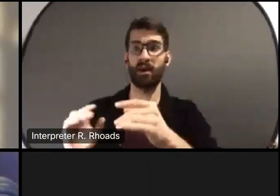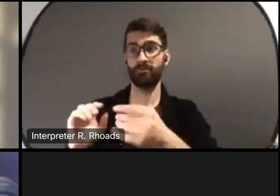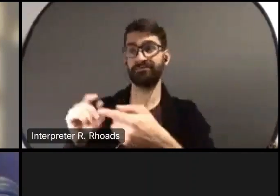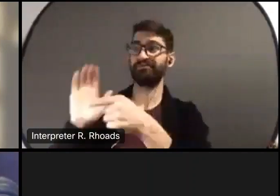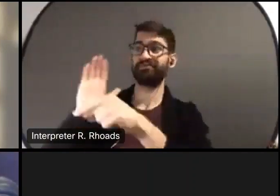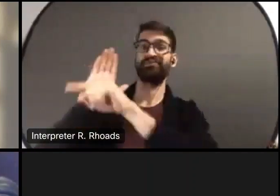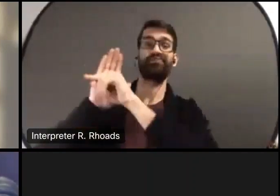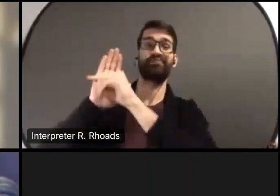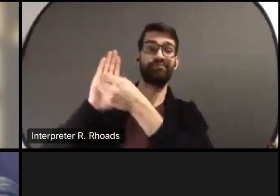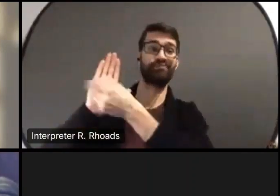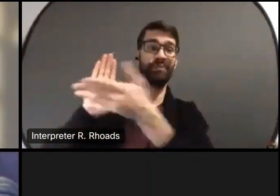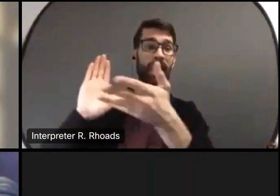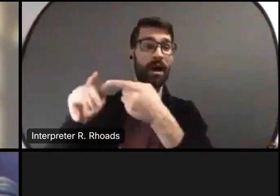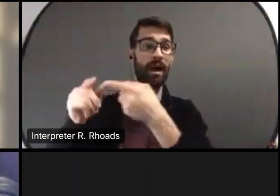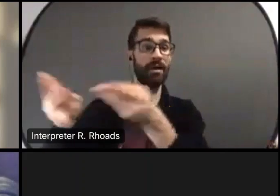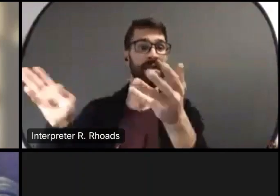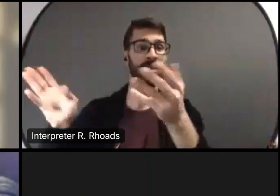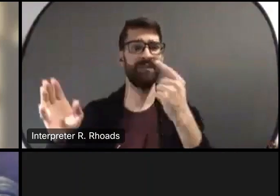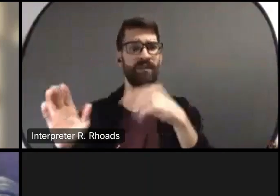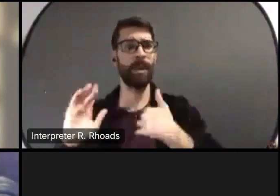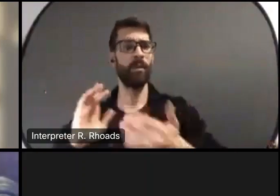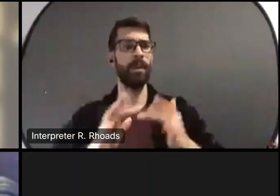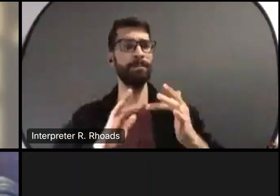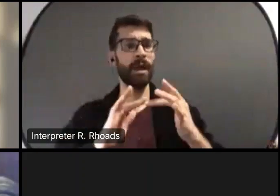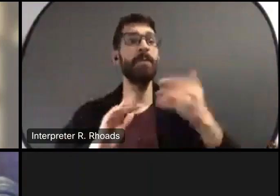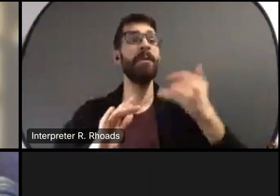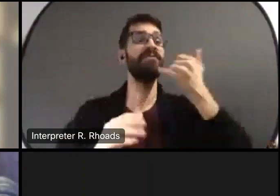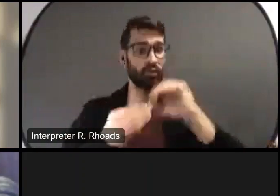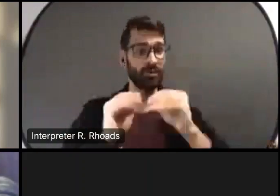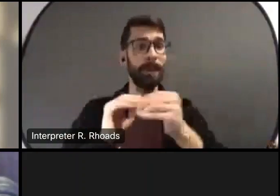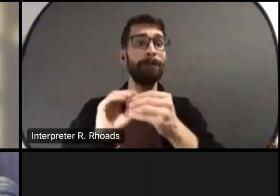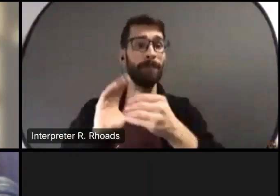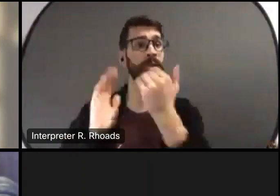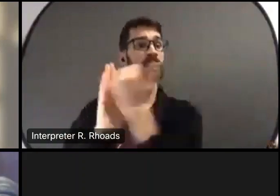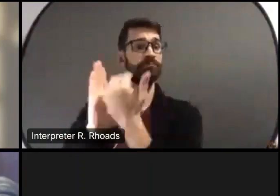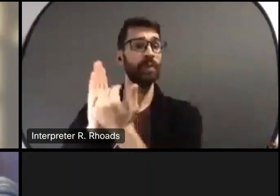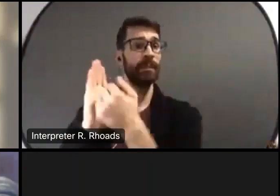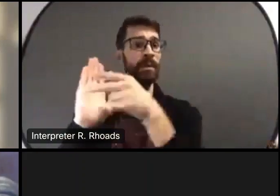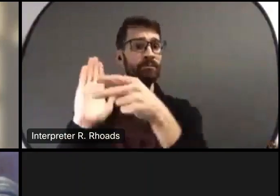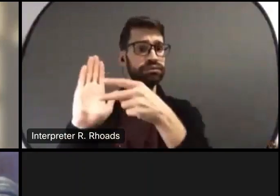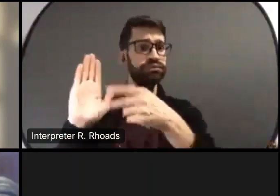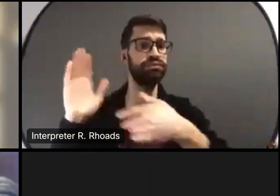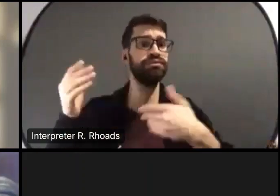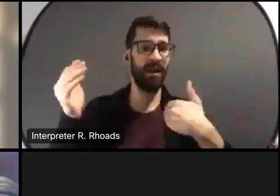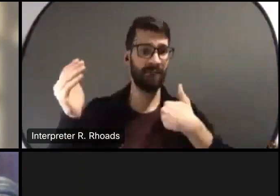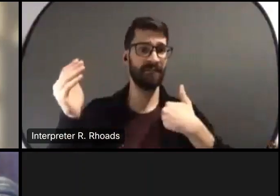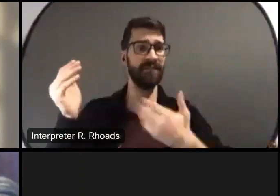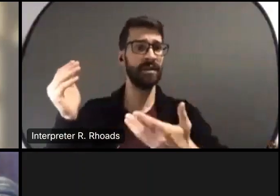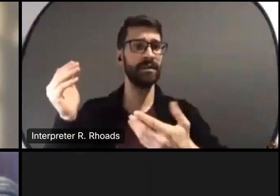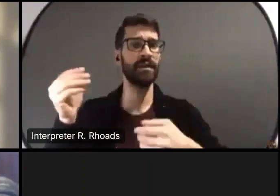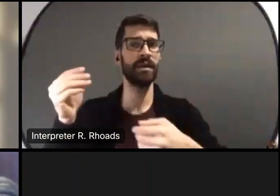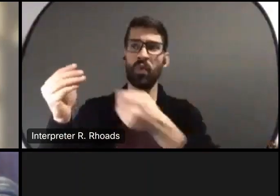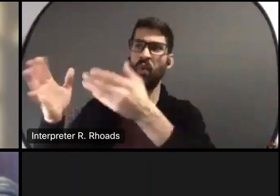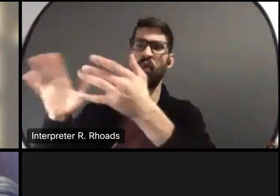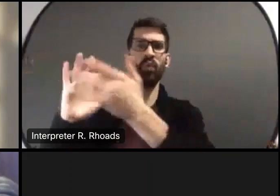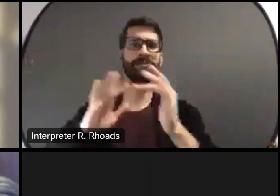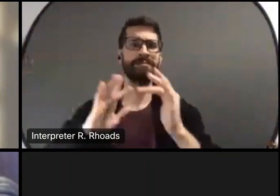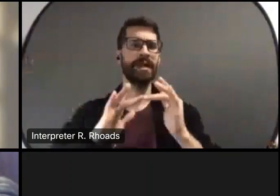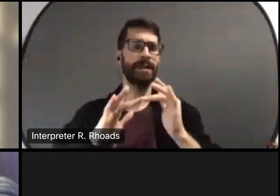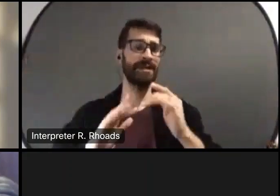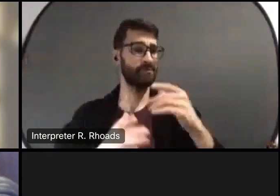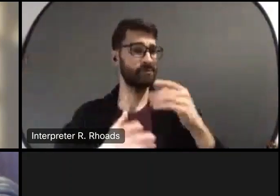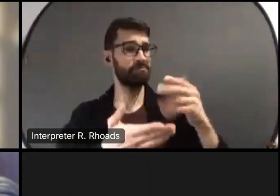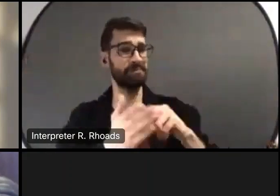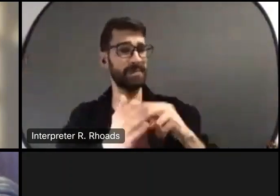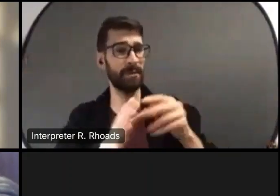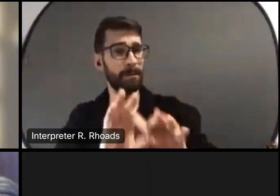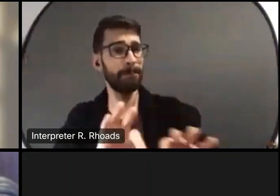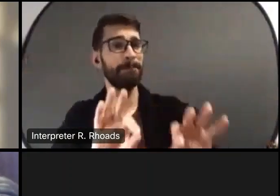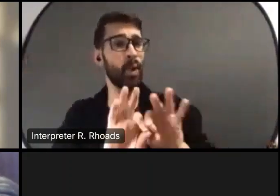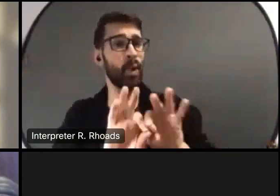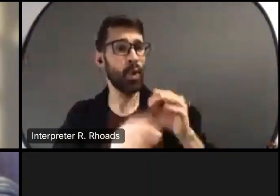In addition to my phone number, okay, so there are some key things that come to my personal email,